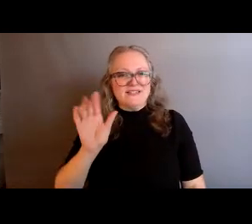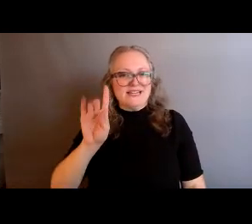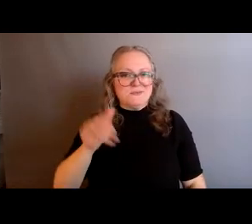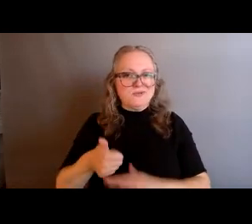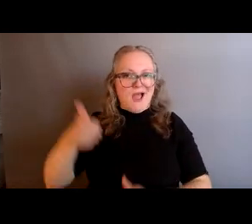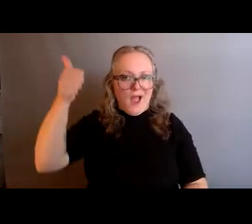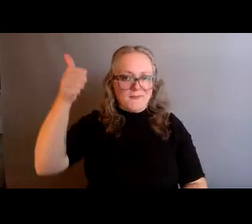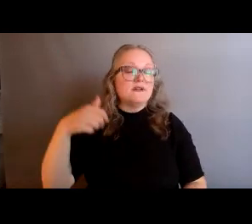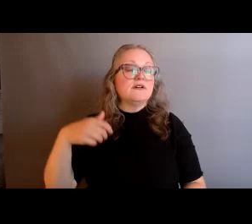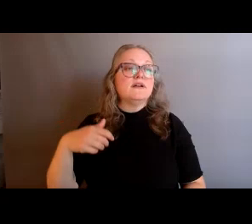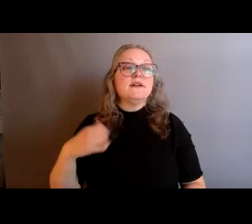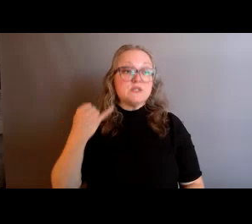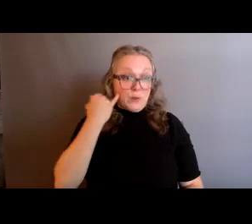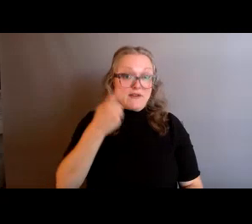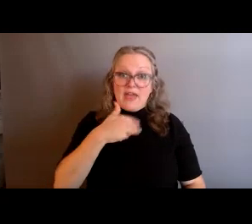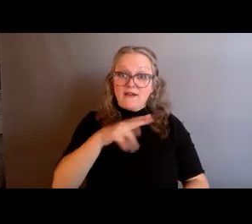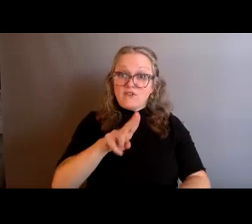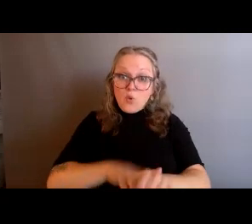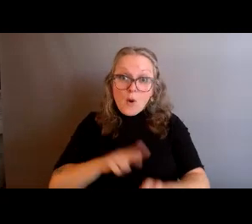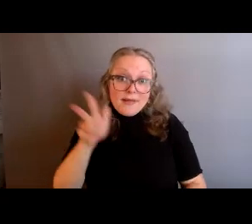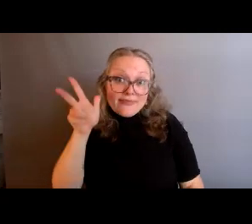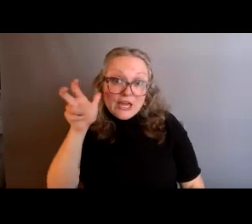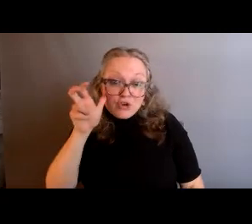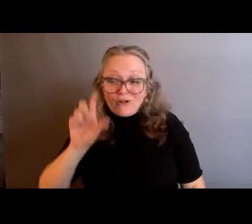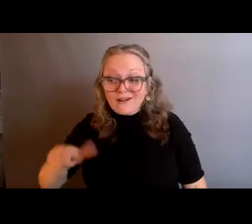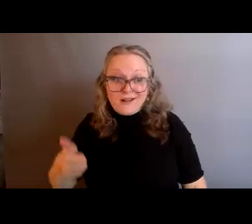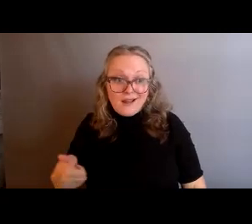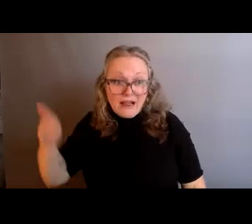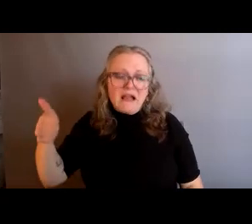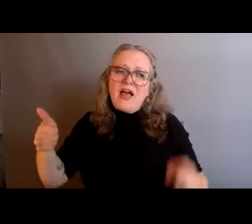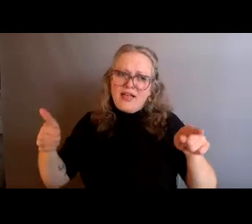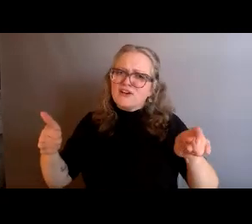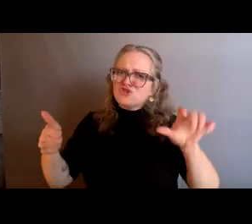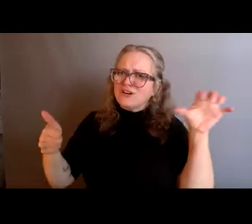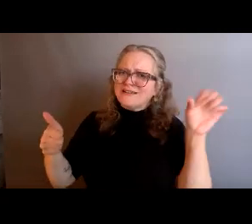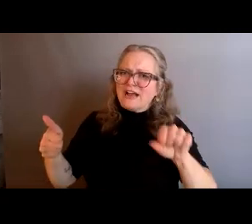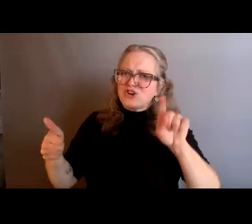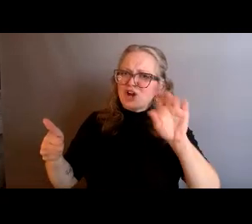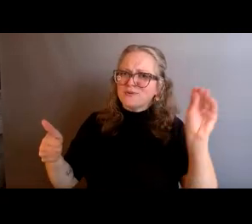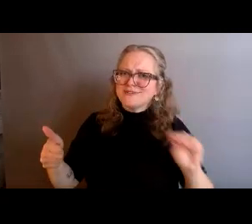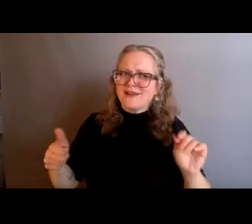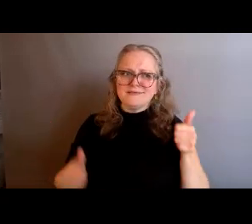normal hearing, they should get 100%. And on our audio gram, I showed you wanna go?